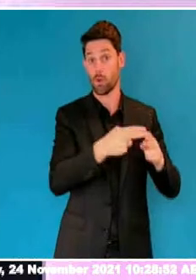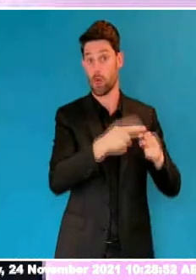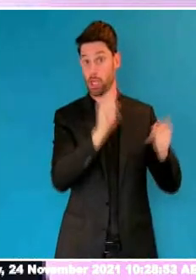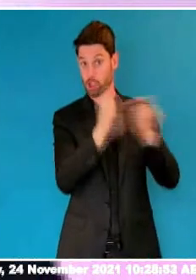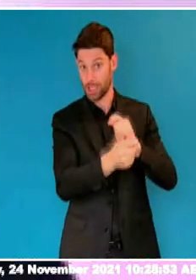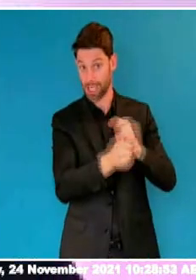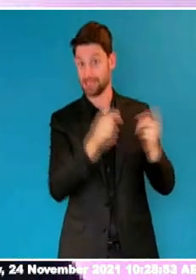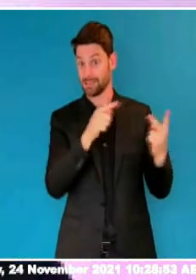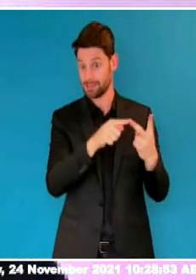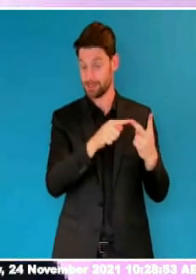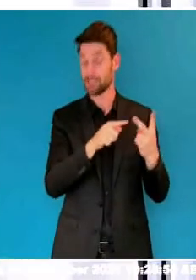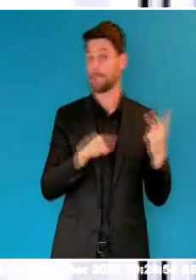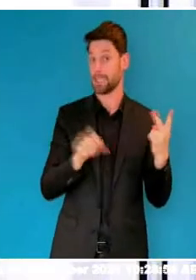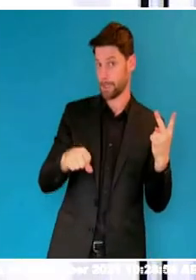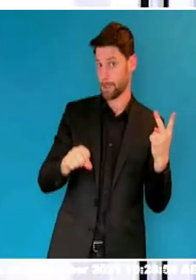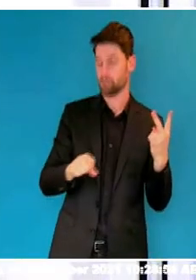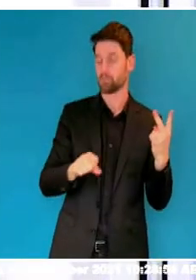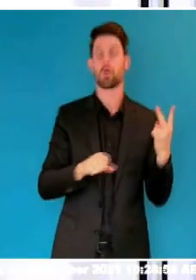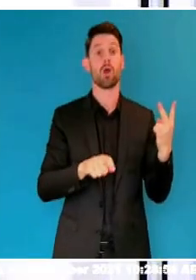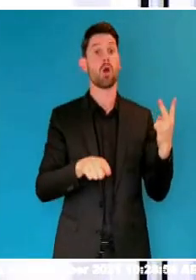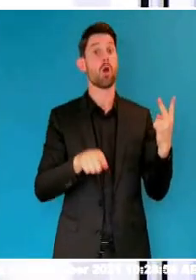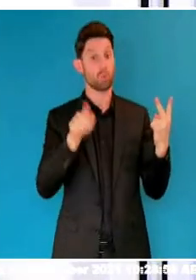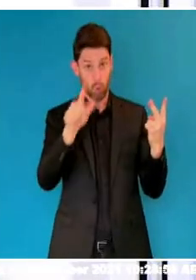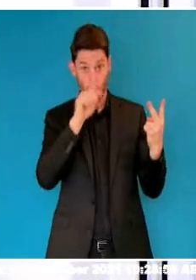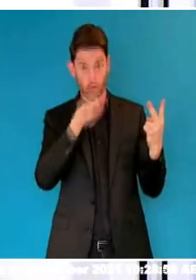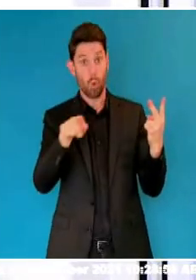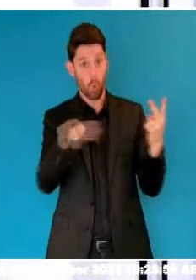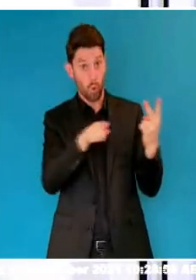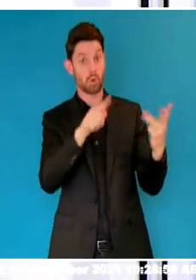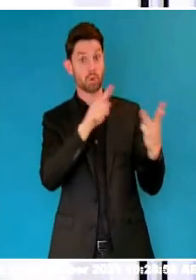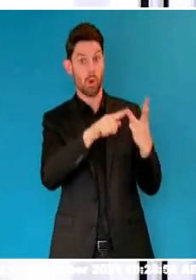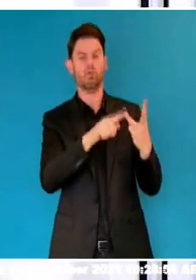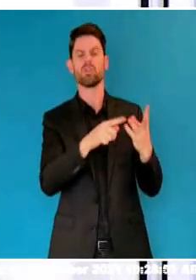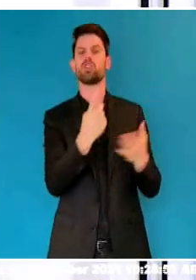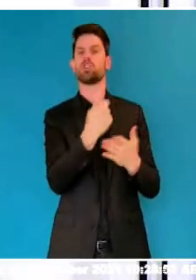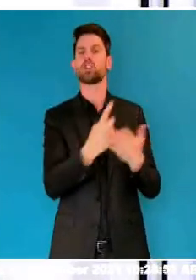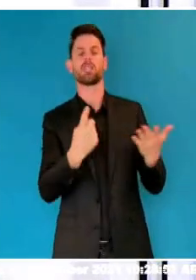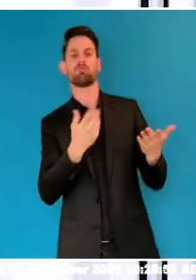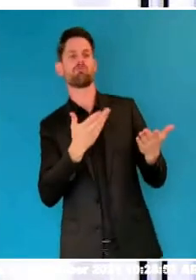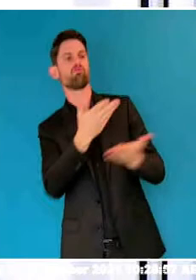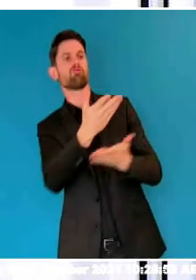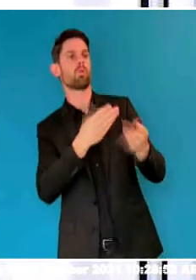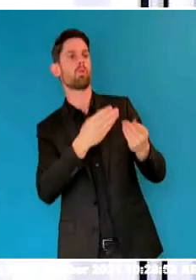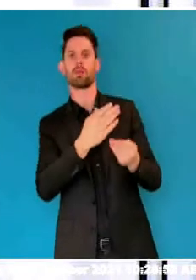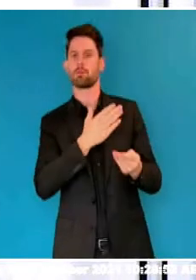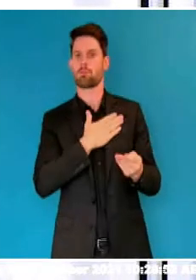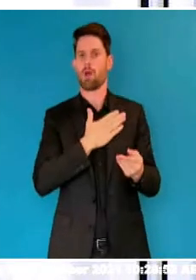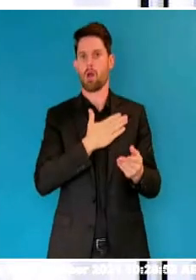And a you could also have an informal arrangement with your direct manager